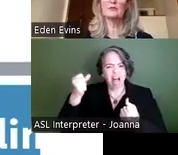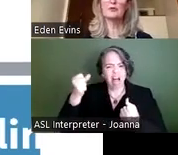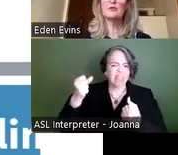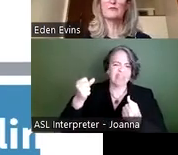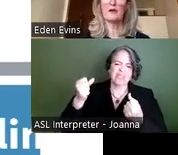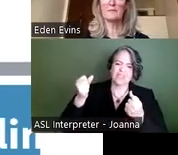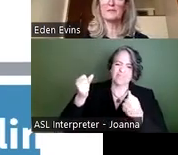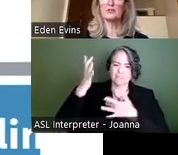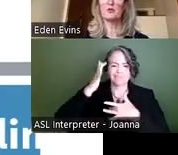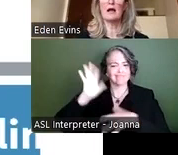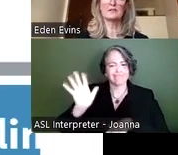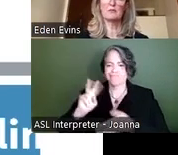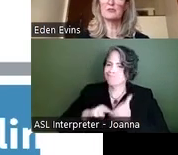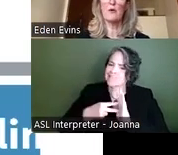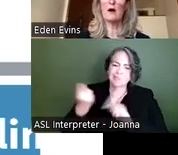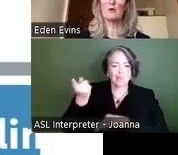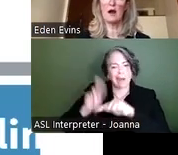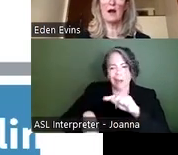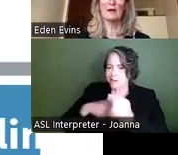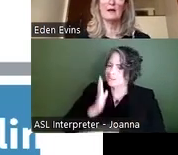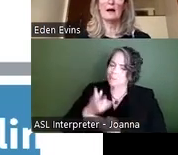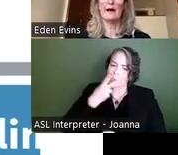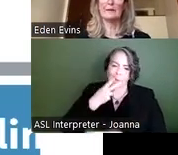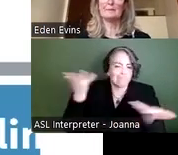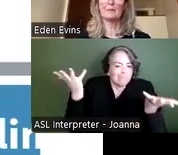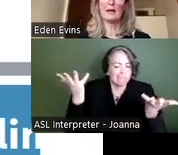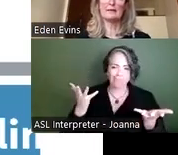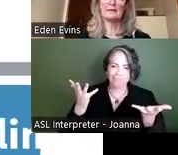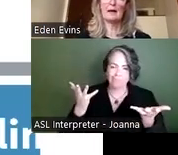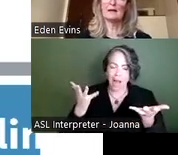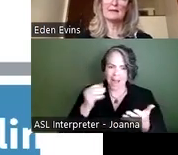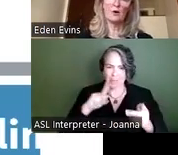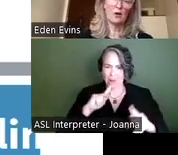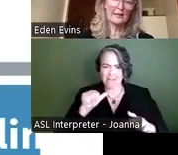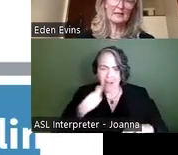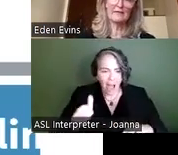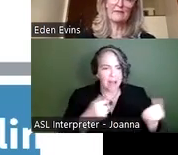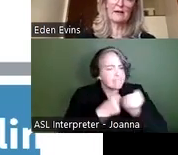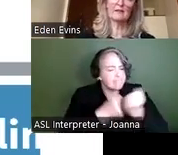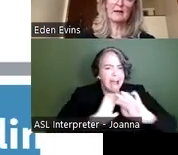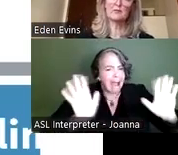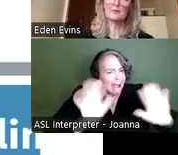excluded from these trials. There was no outcry and the whole idea that varenicline makes people